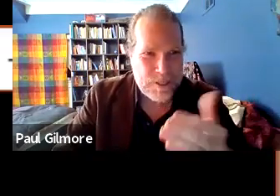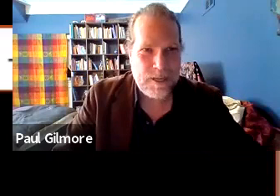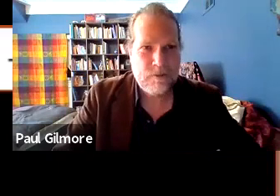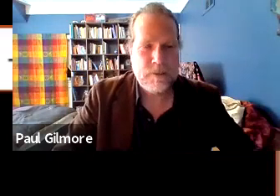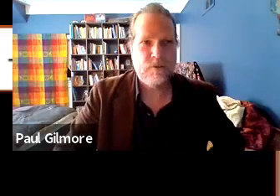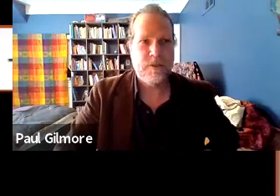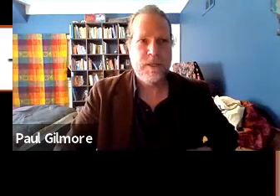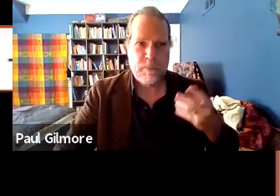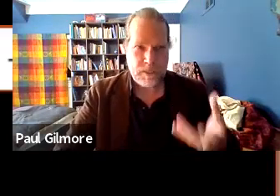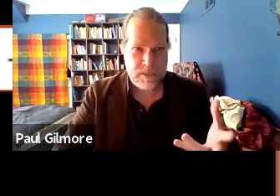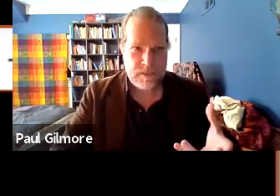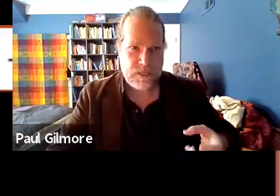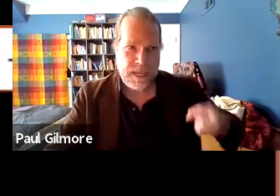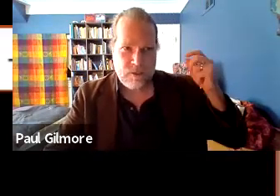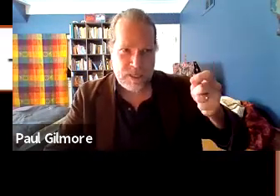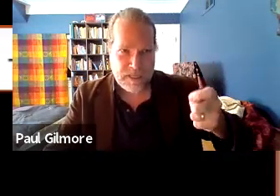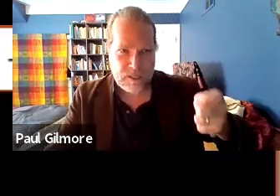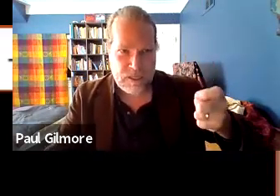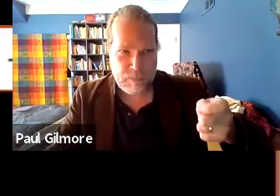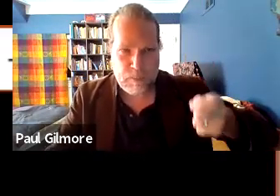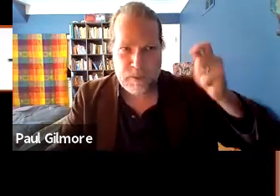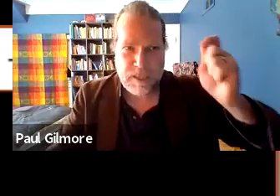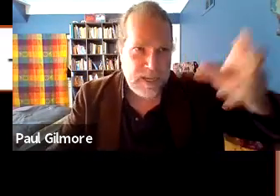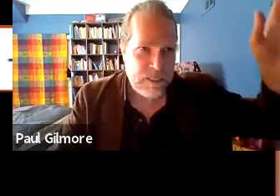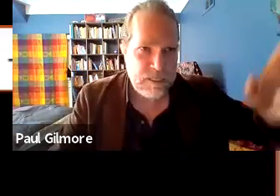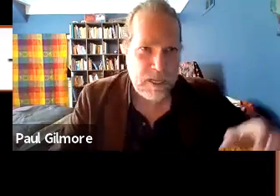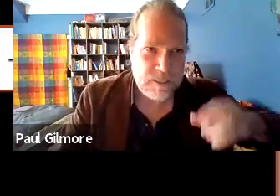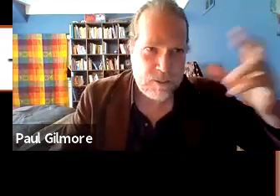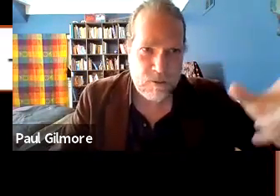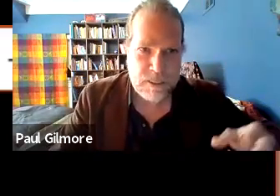like Chicago, Illinois, but it is. And you could ask these people in the 1890s and early